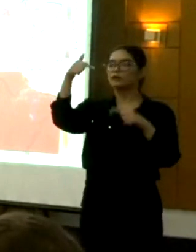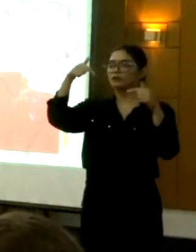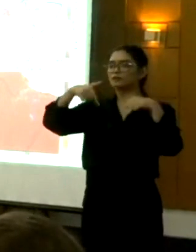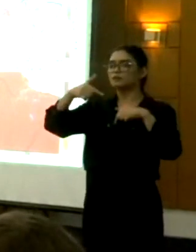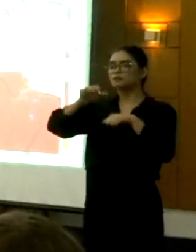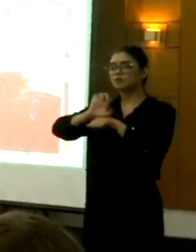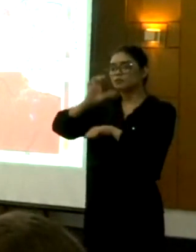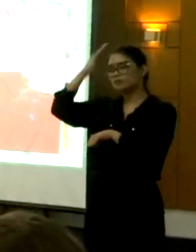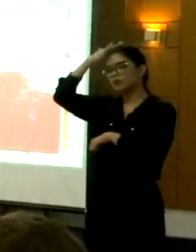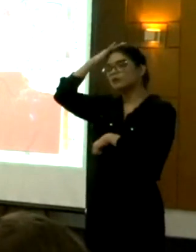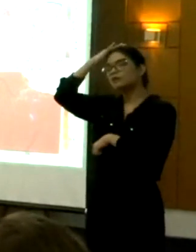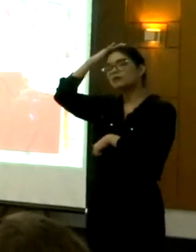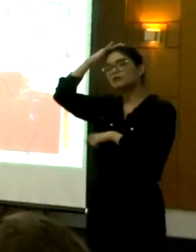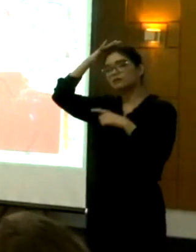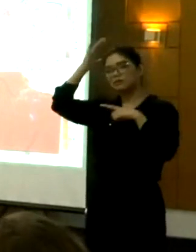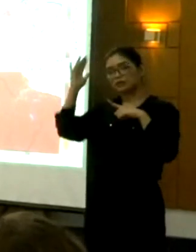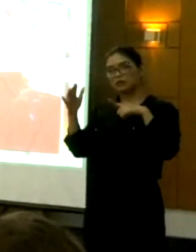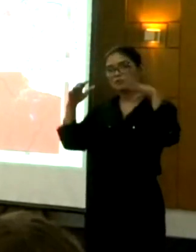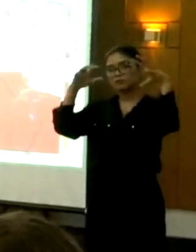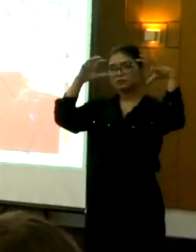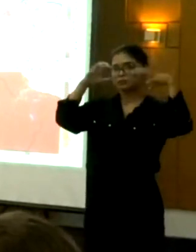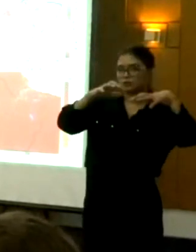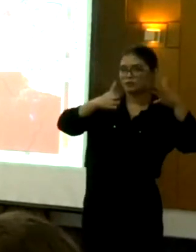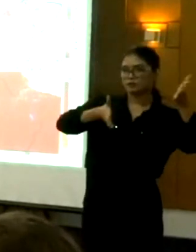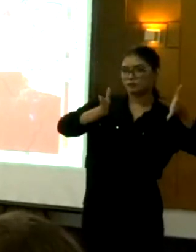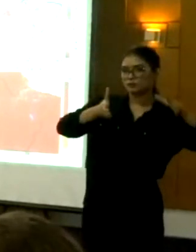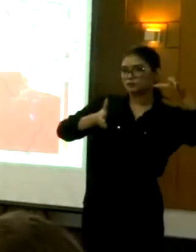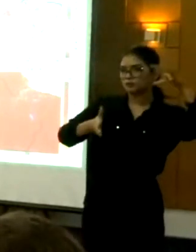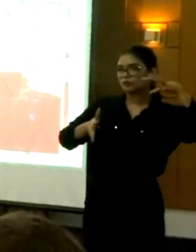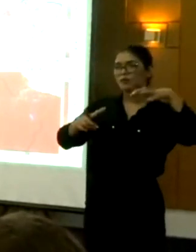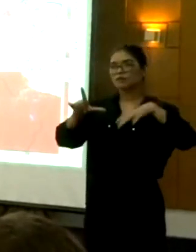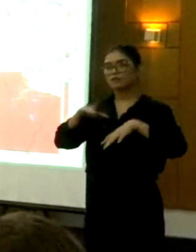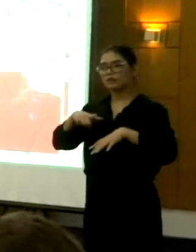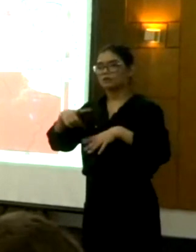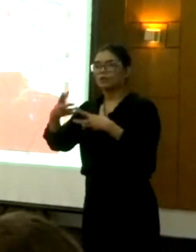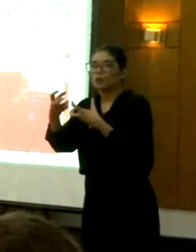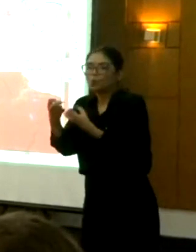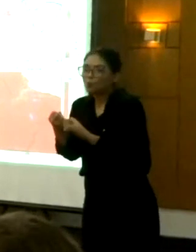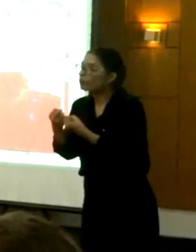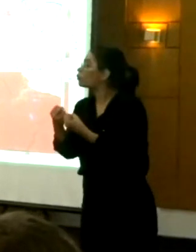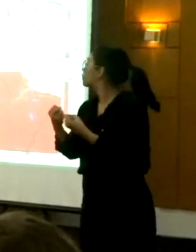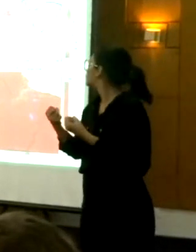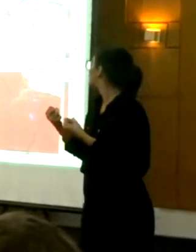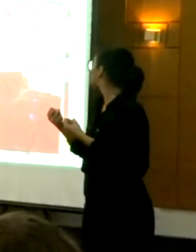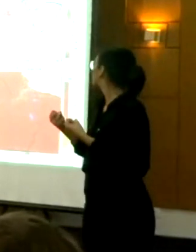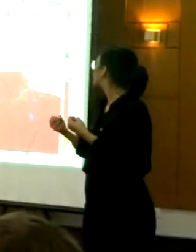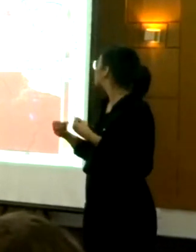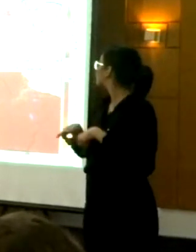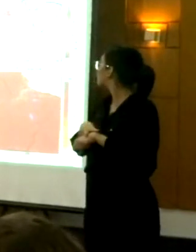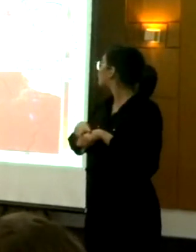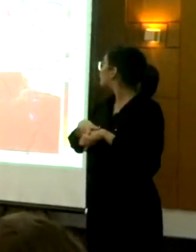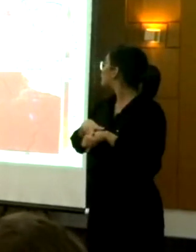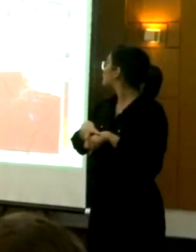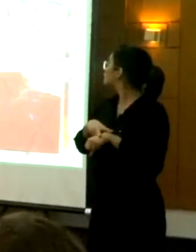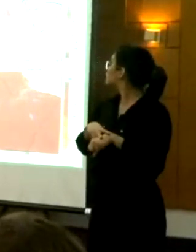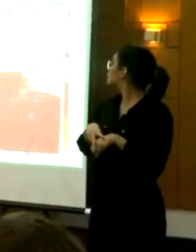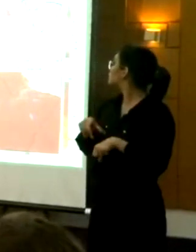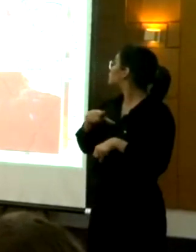in the rainy regime and in the dry regime in green they are the areas that have increased precipitation